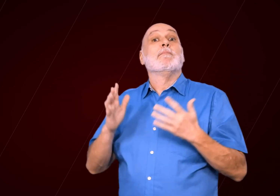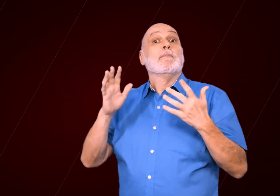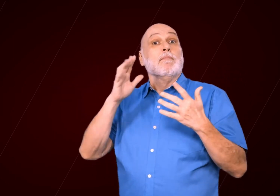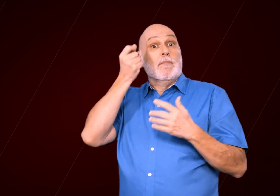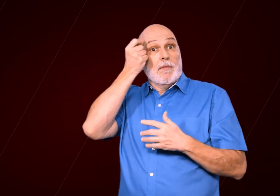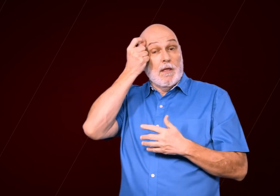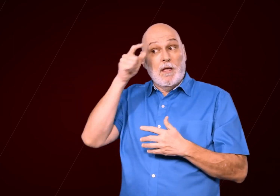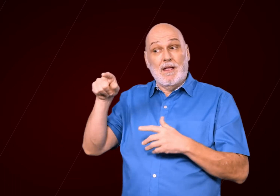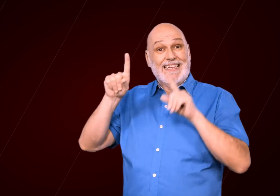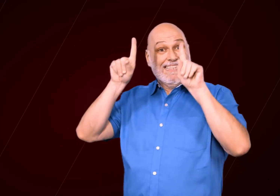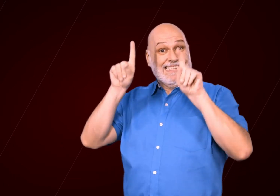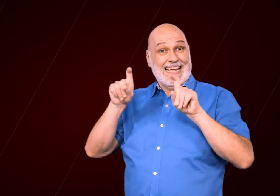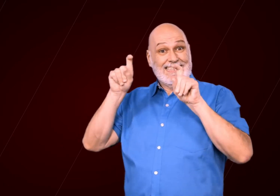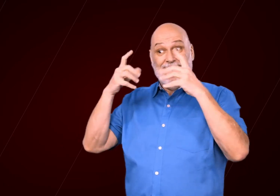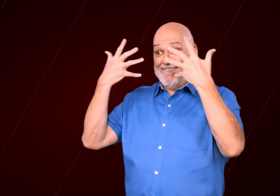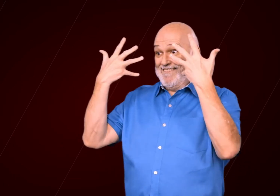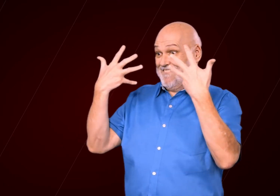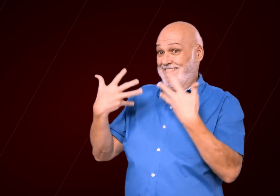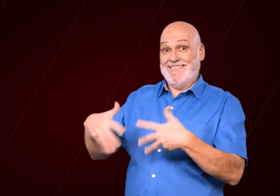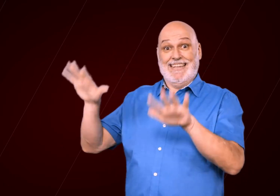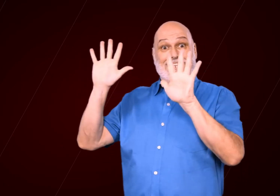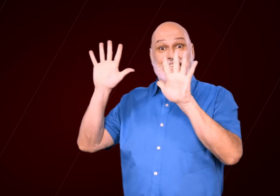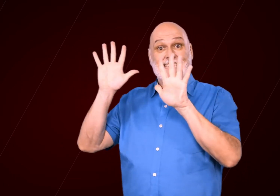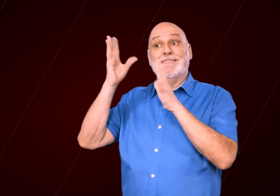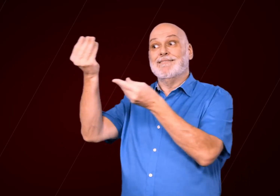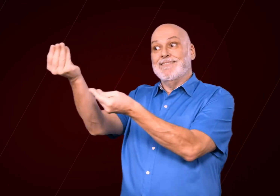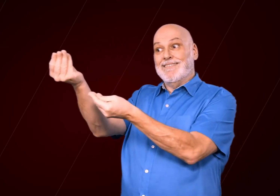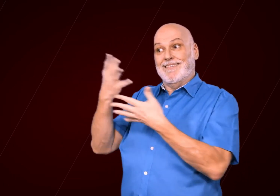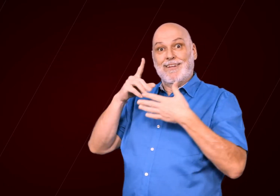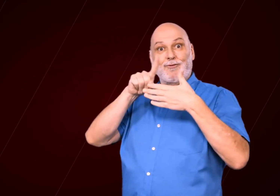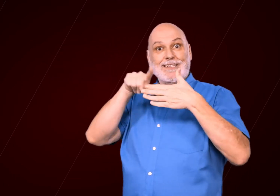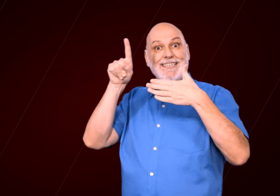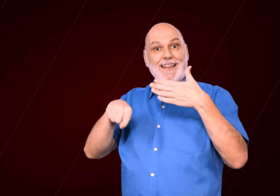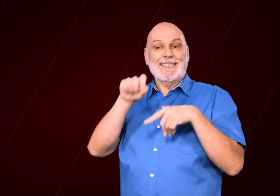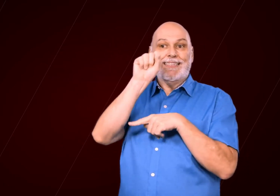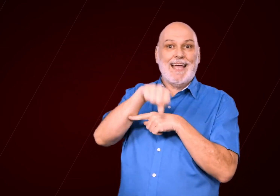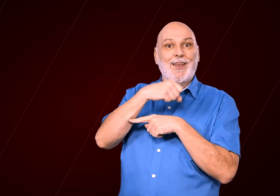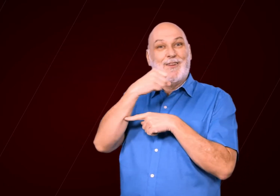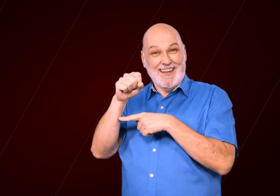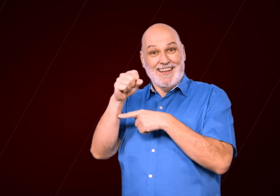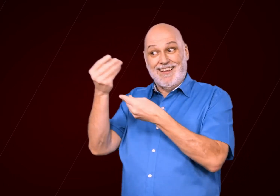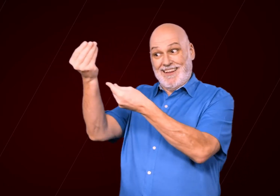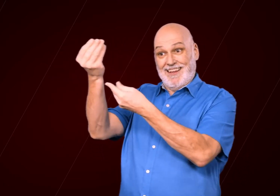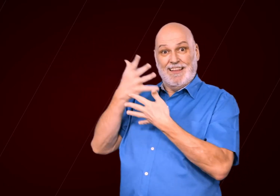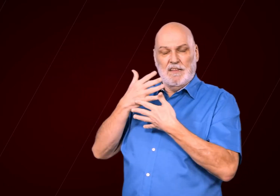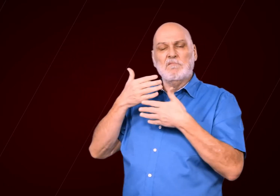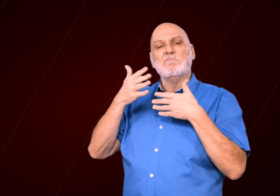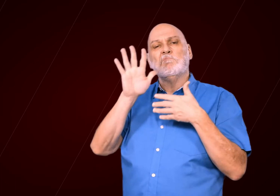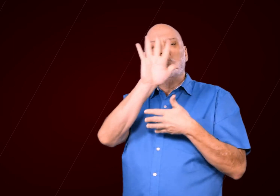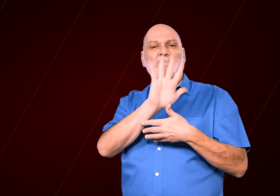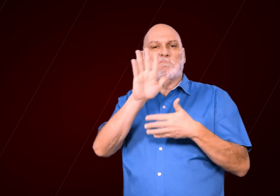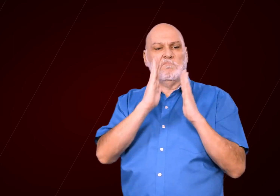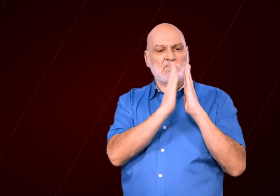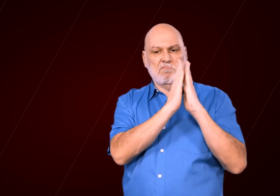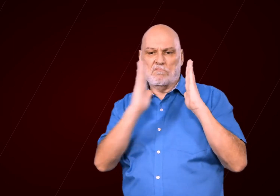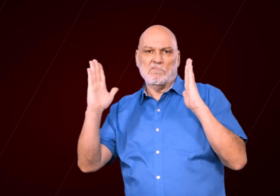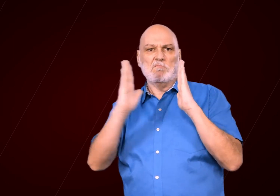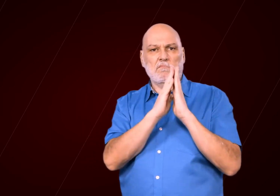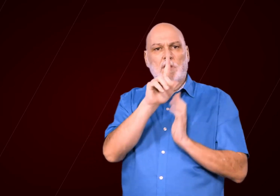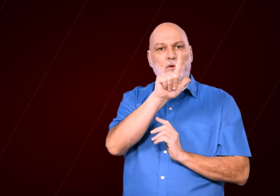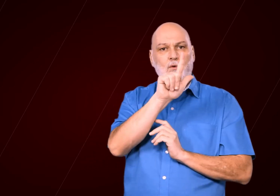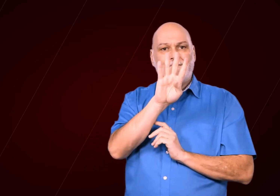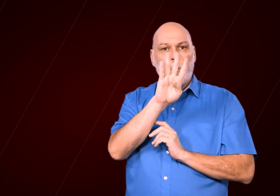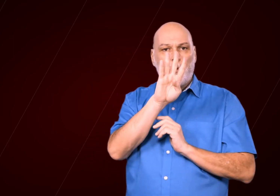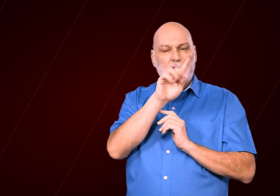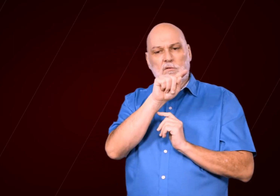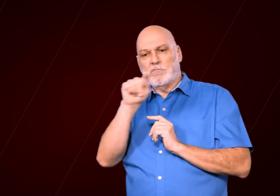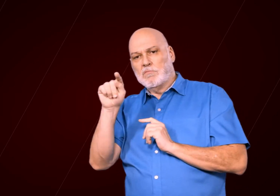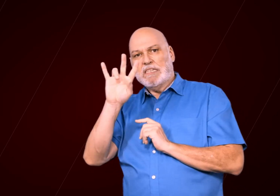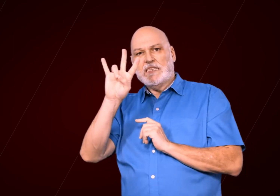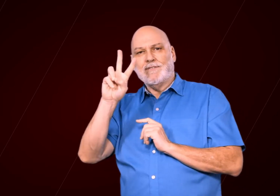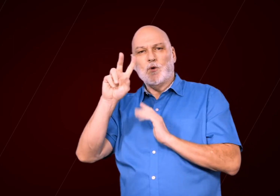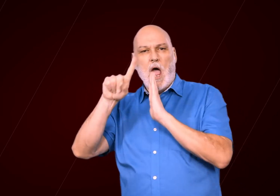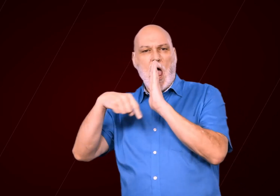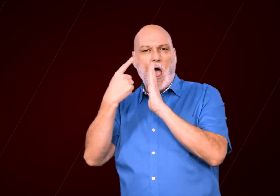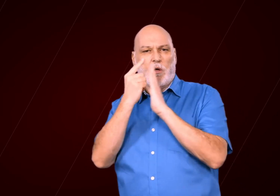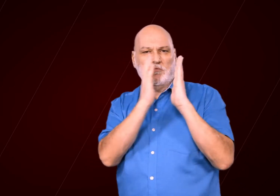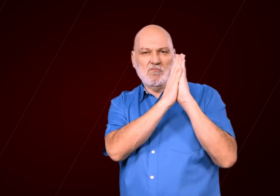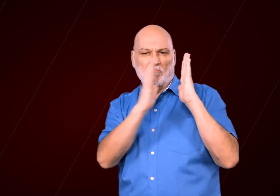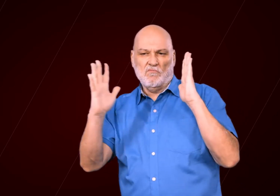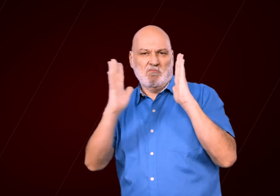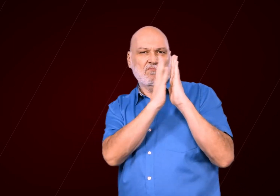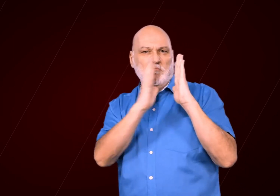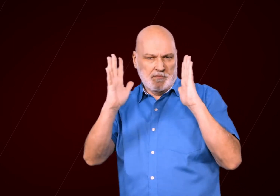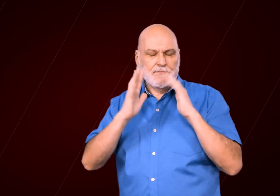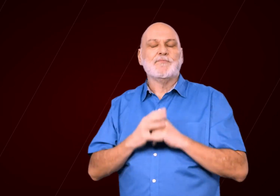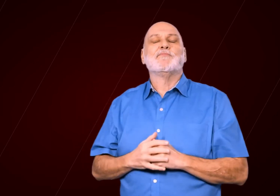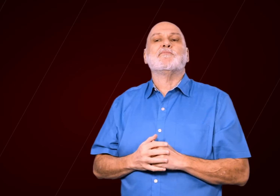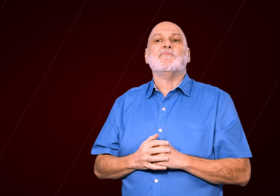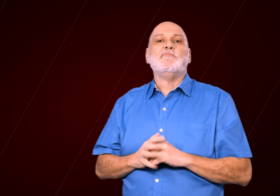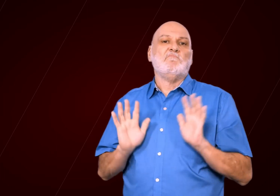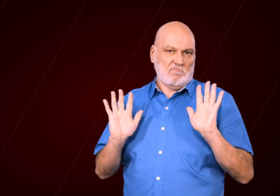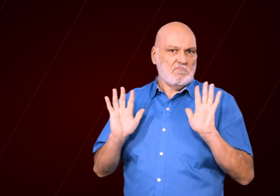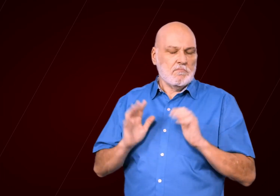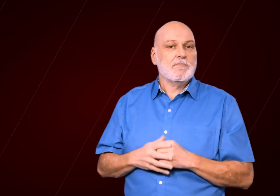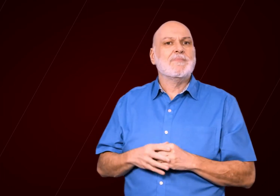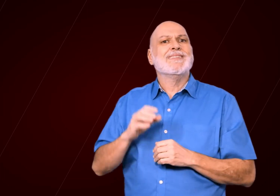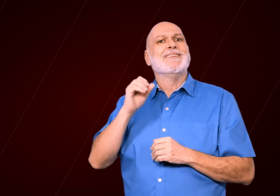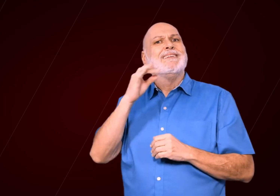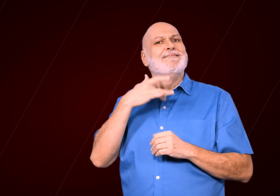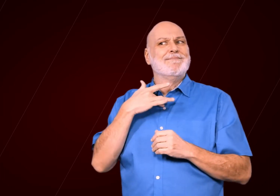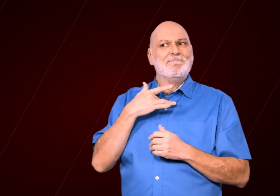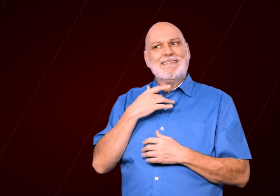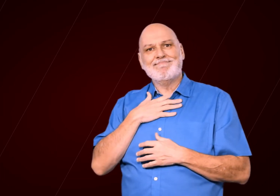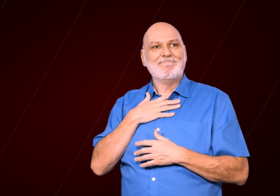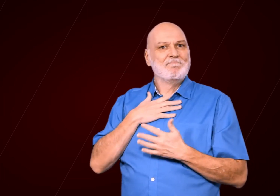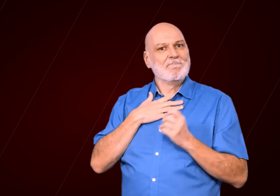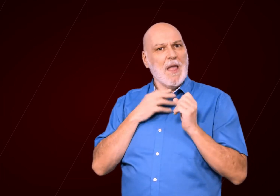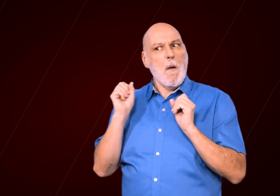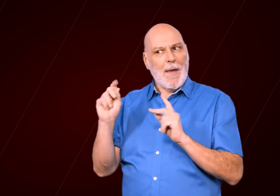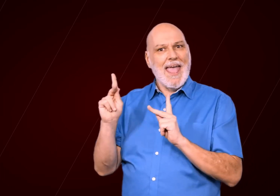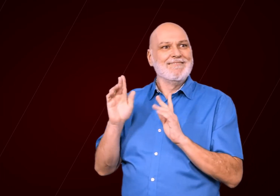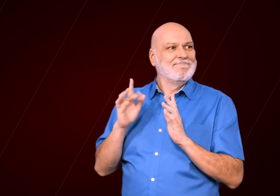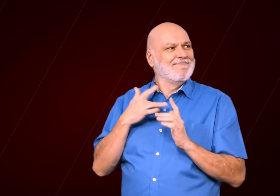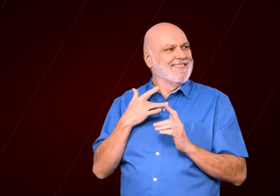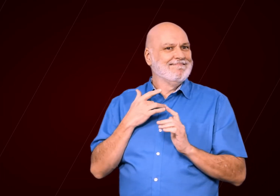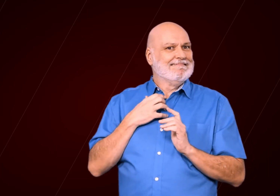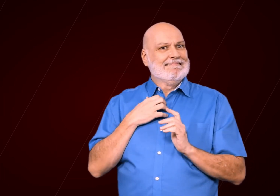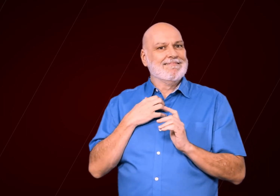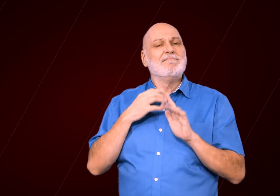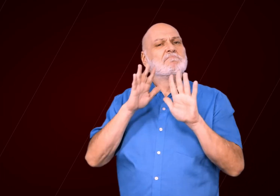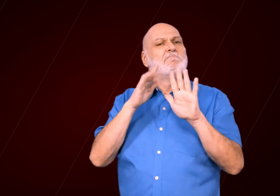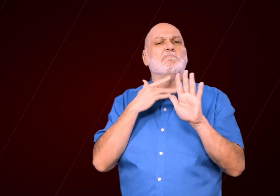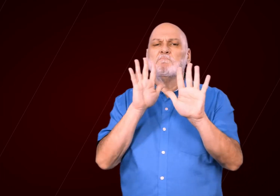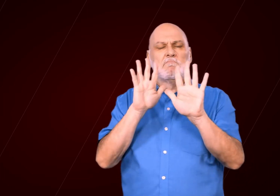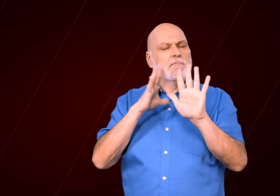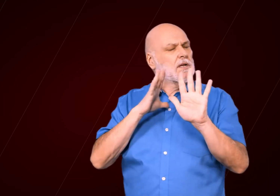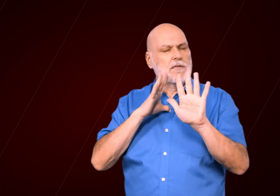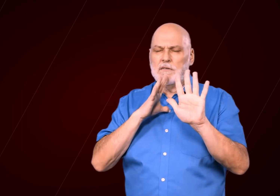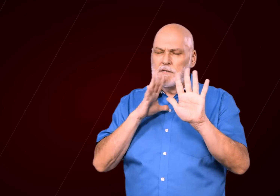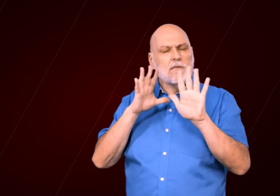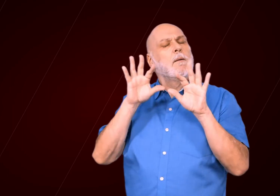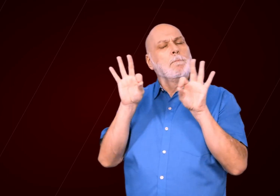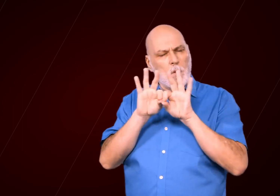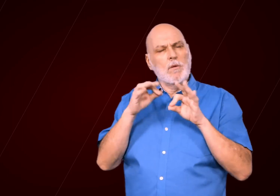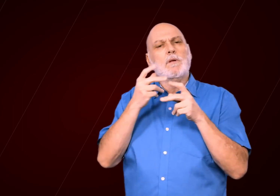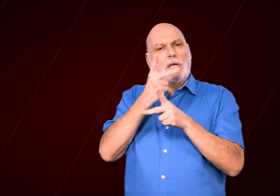It is free and usually you can get results in 24-72 hours.